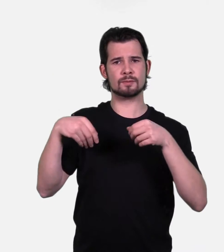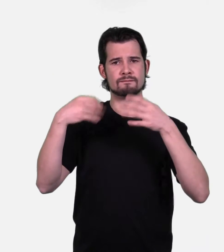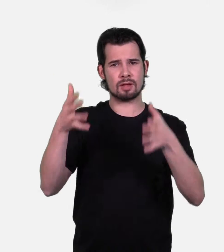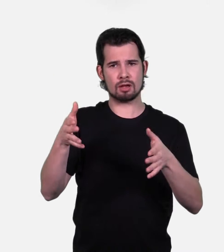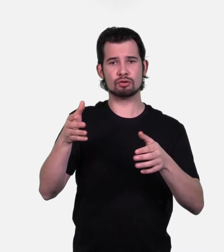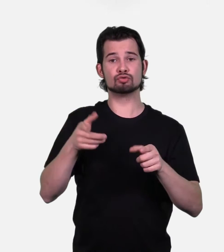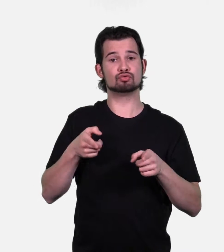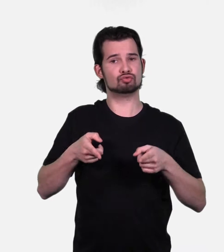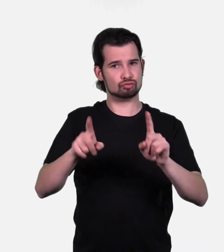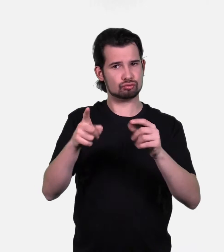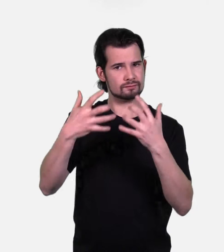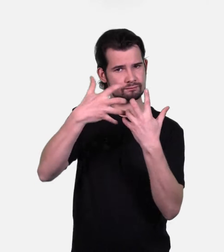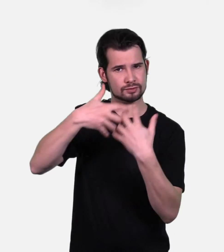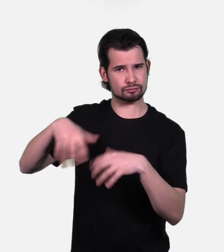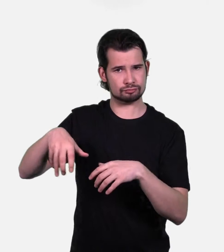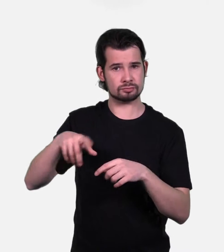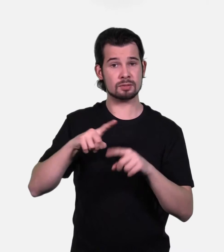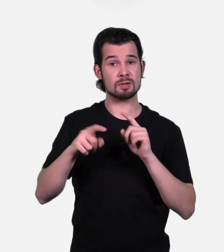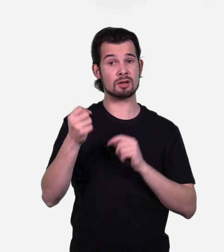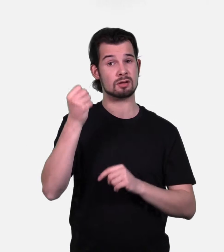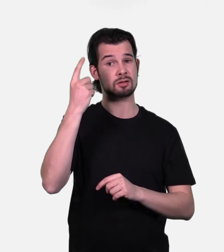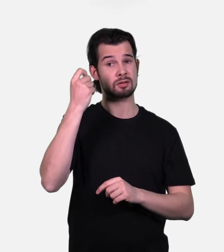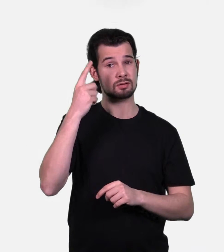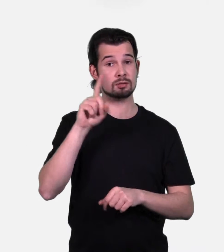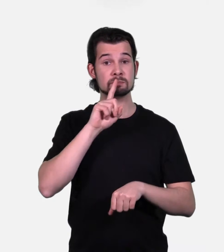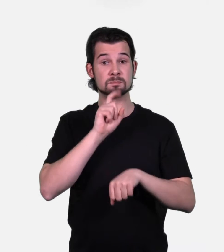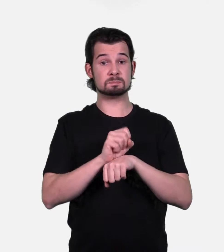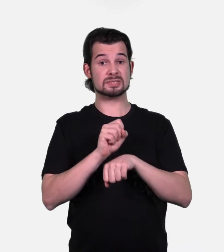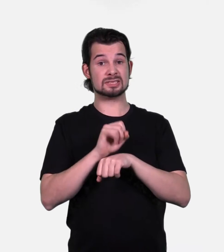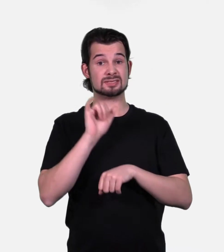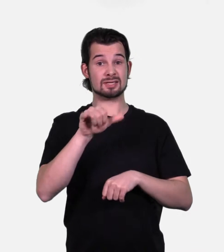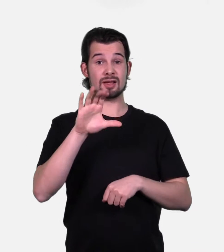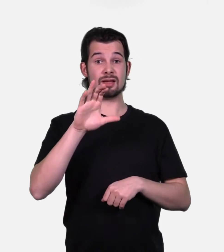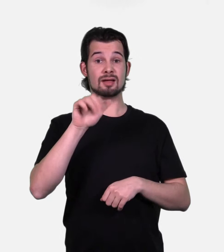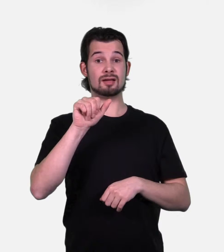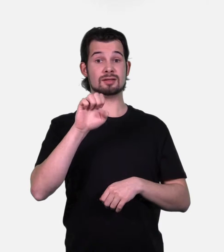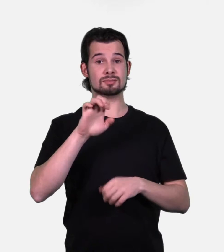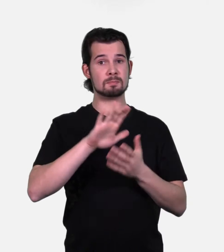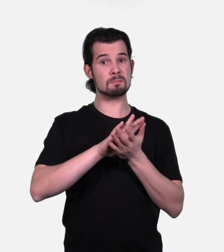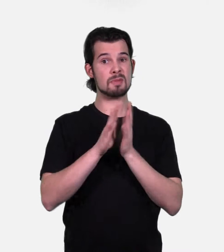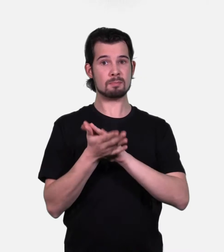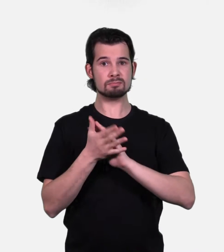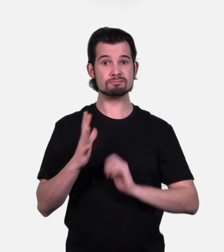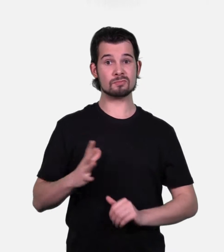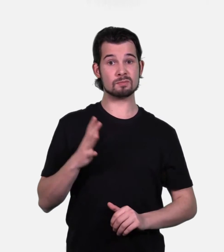however, should the case move to the formal process, the Agency does not have the power